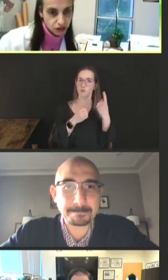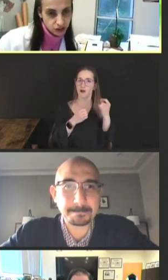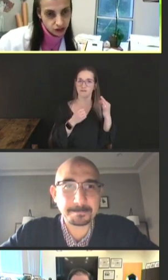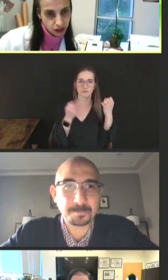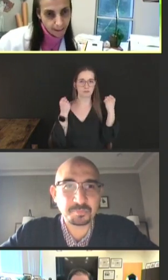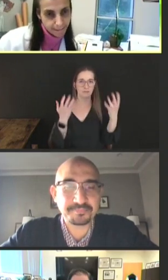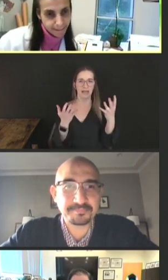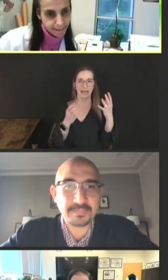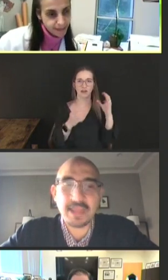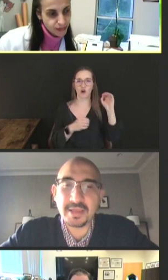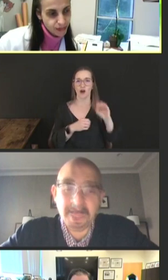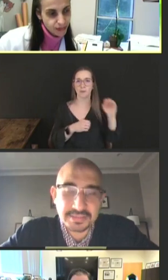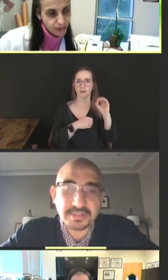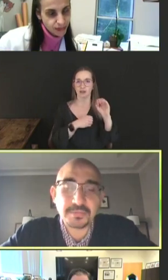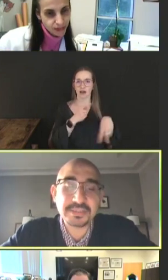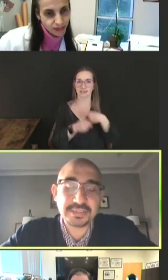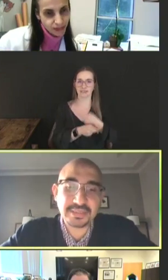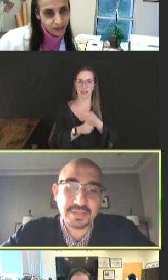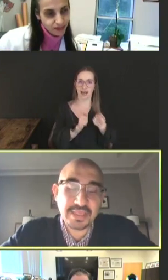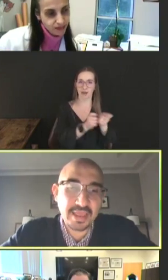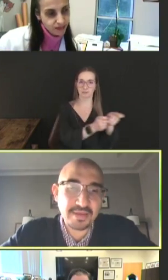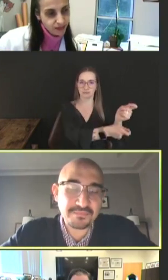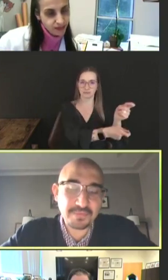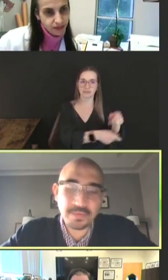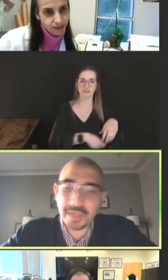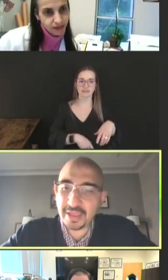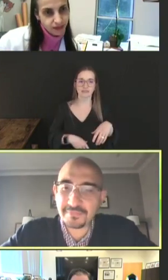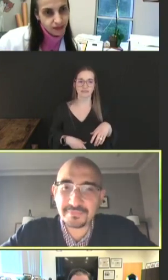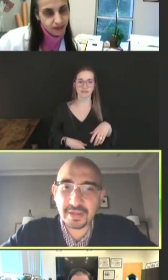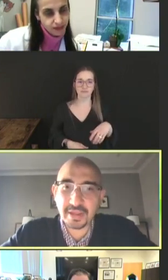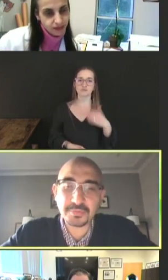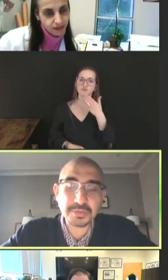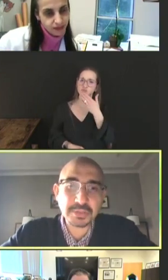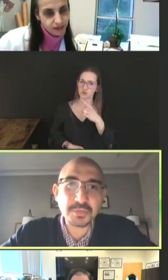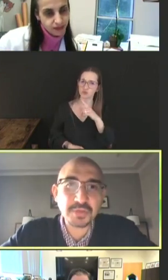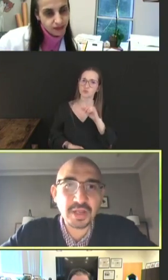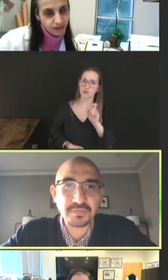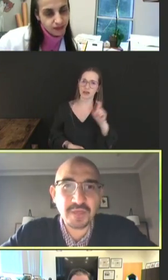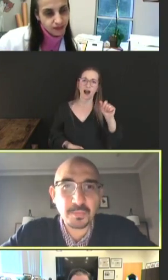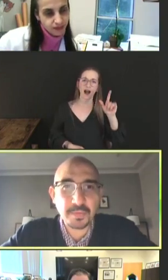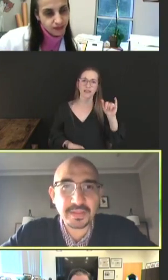Ali Ellebedy: Excellent question. We have -- I just want to clarify one thing,